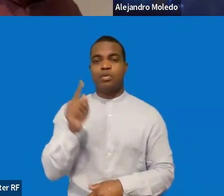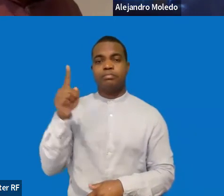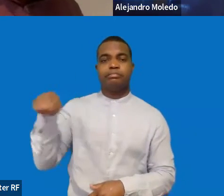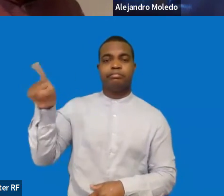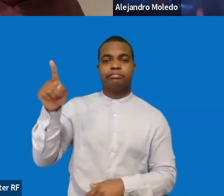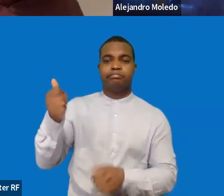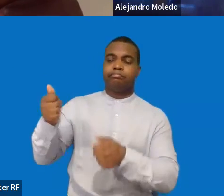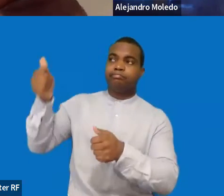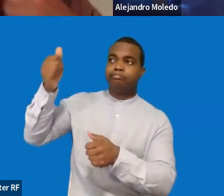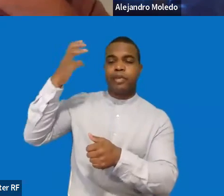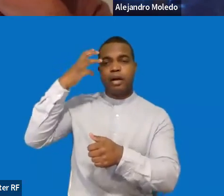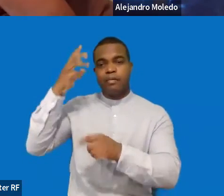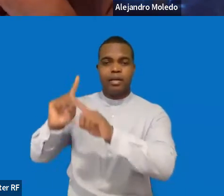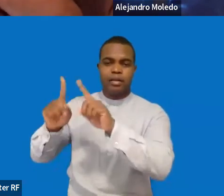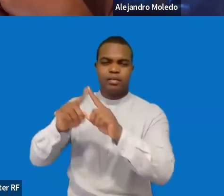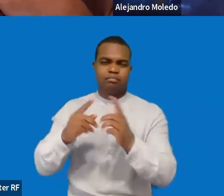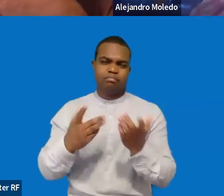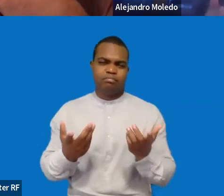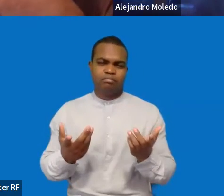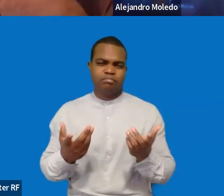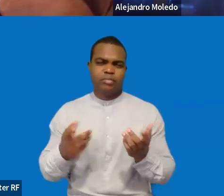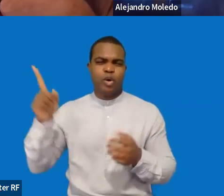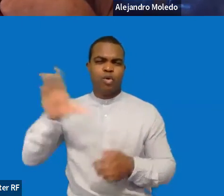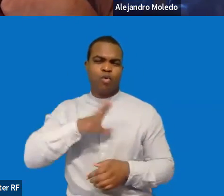ideas of integrating these parking cards